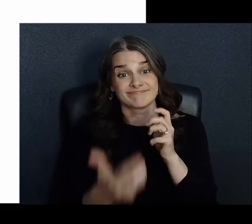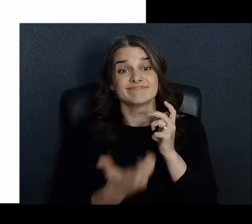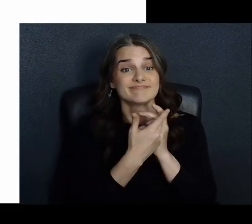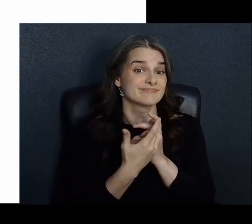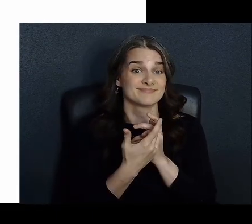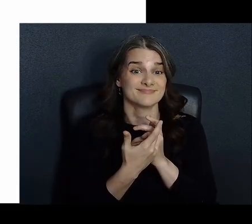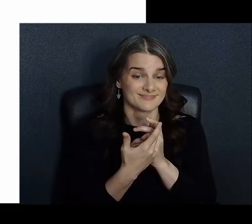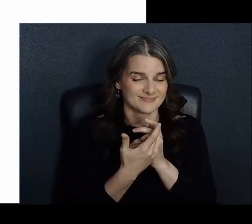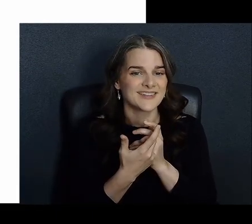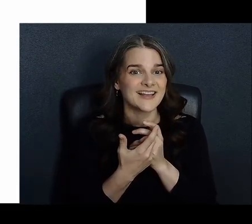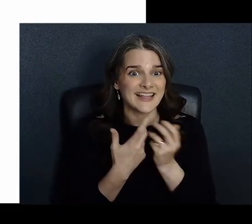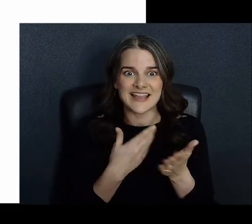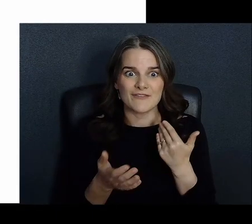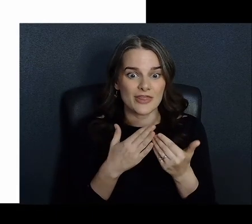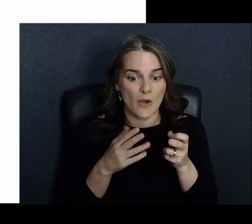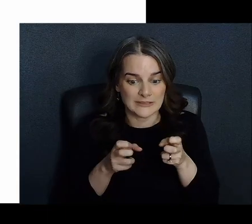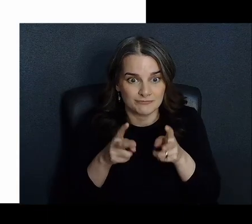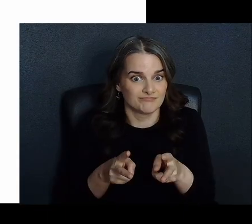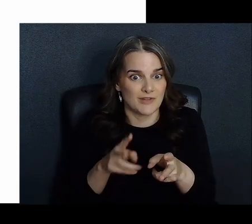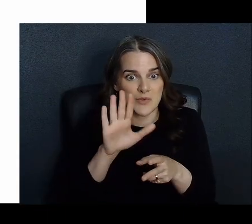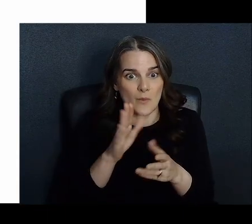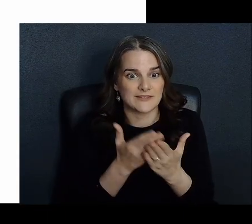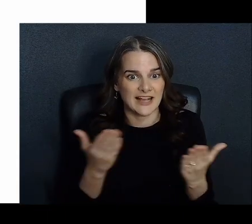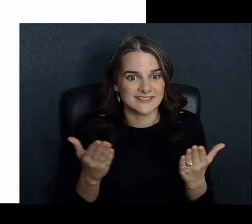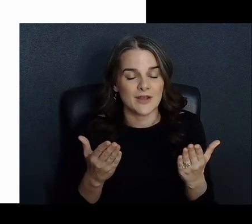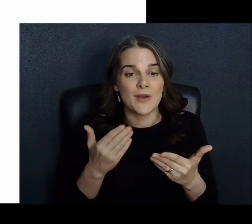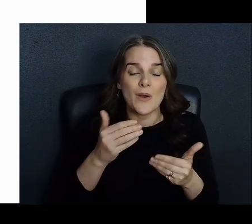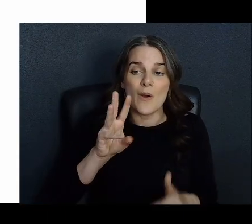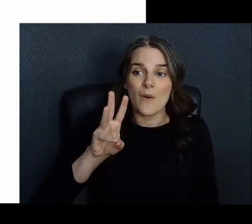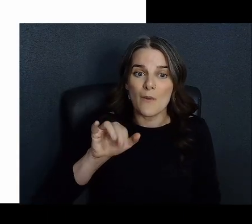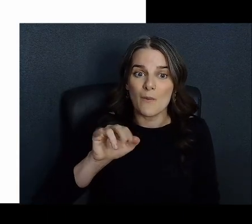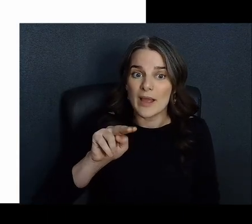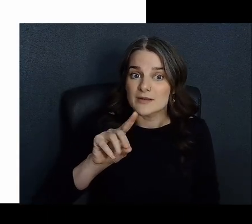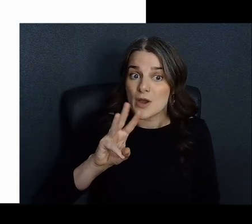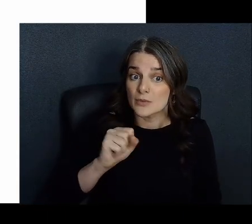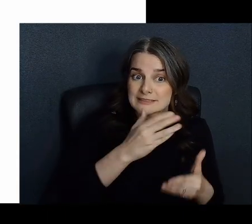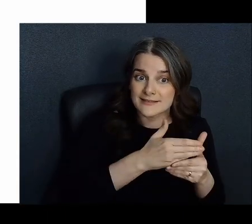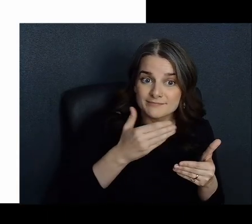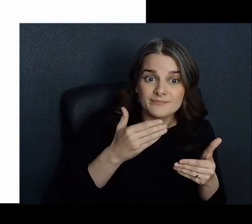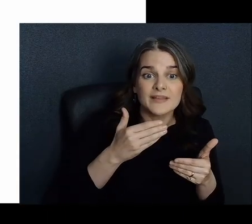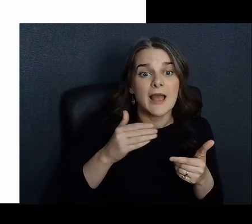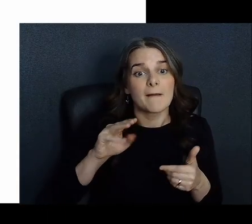So Windows has it. Mac has it, as well as iOS and the Android tablets, as well as the Chromebooks.